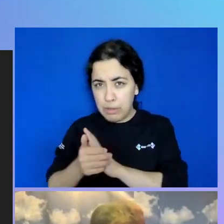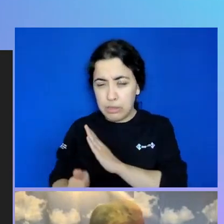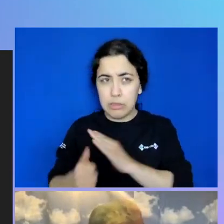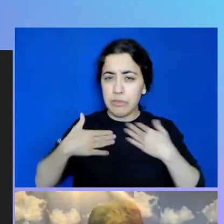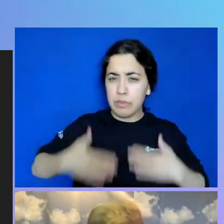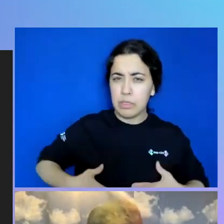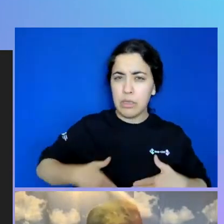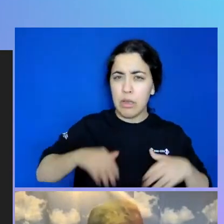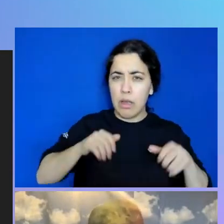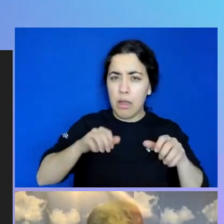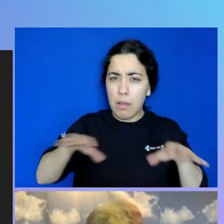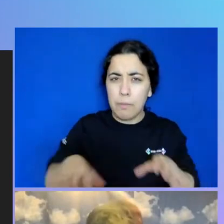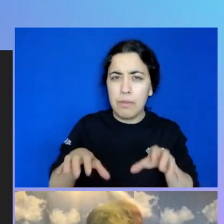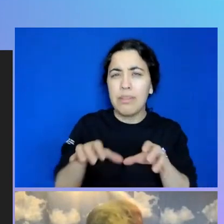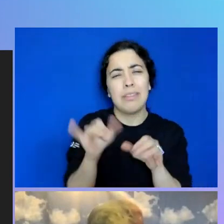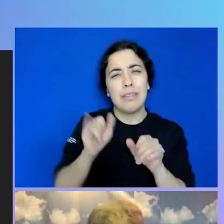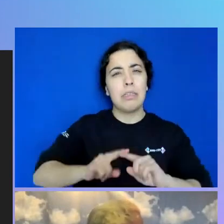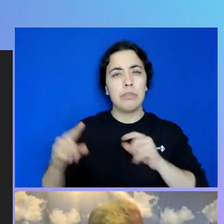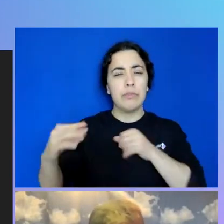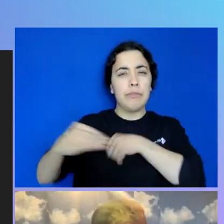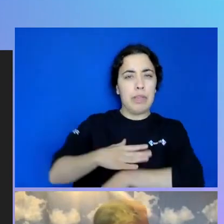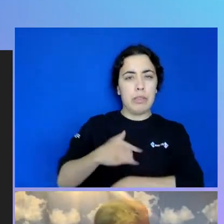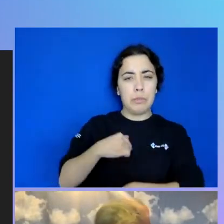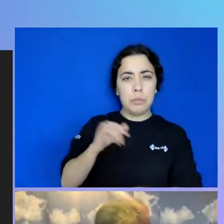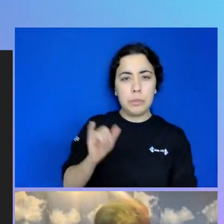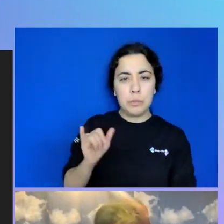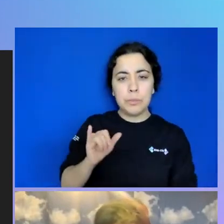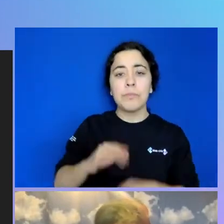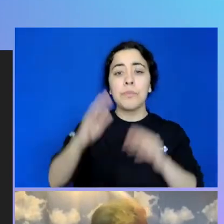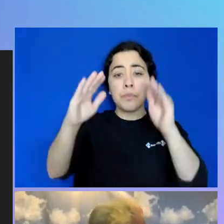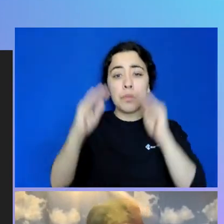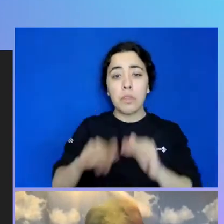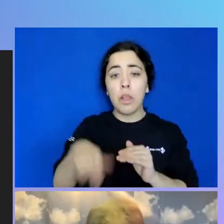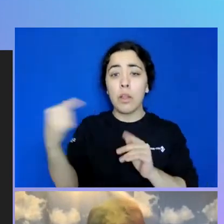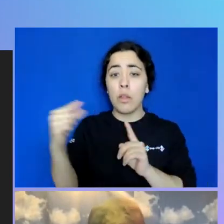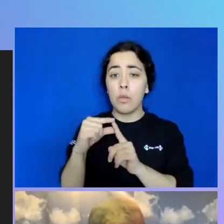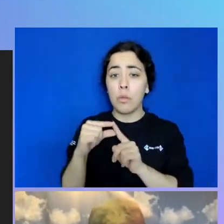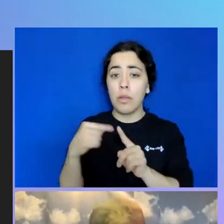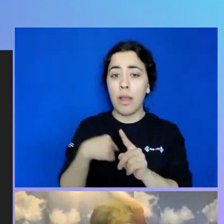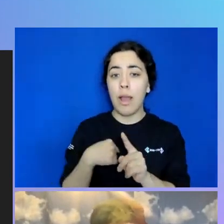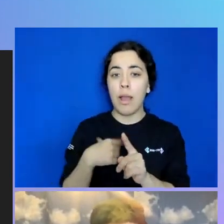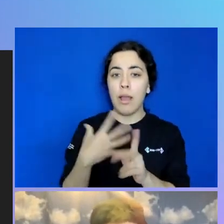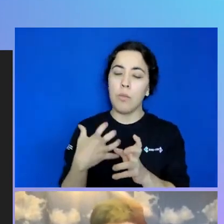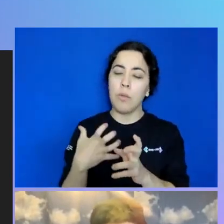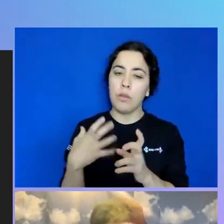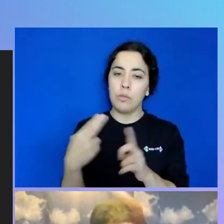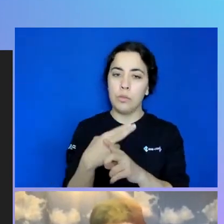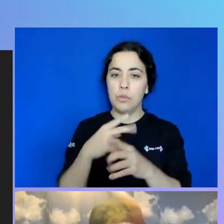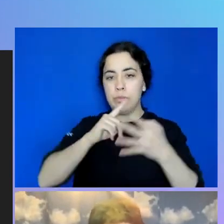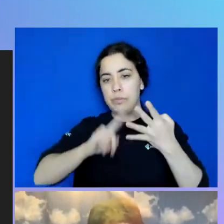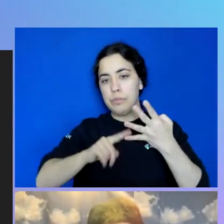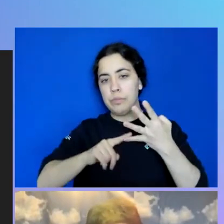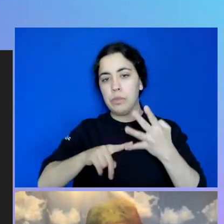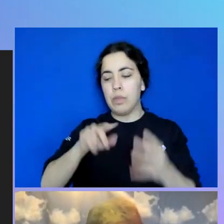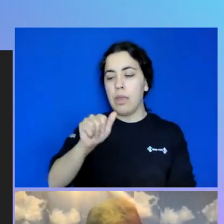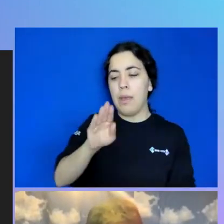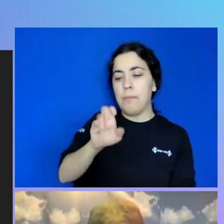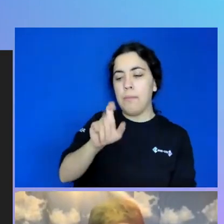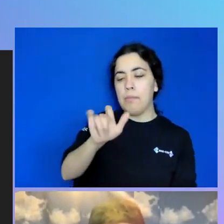like to explore is ableism and disablism. Uh they're used interchangeably, but a lot of